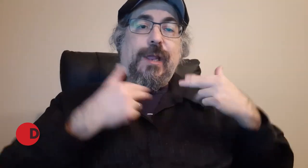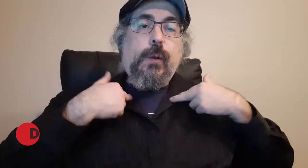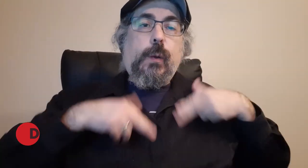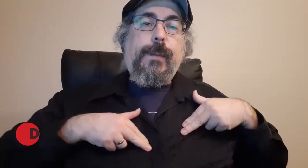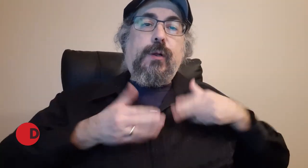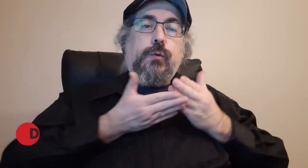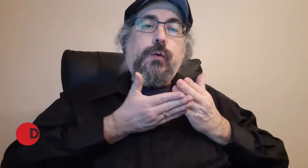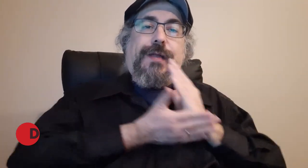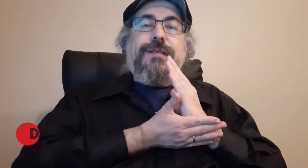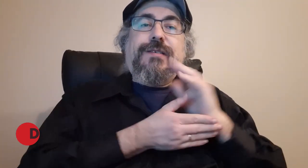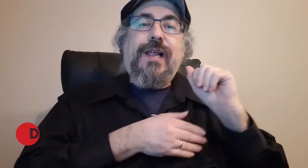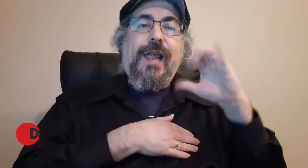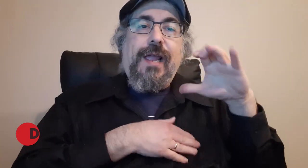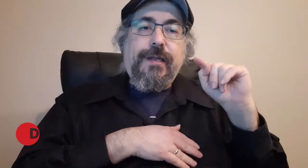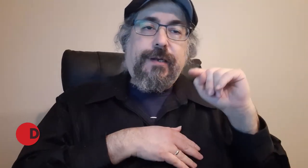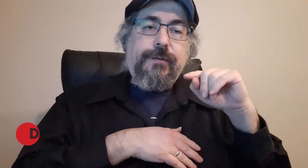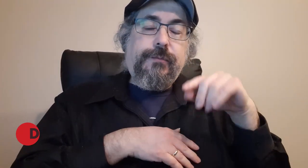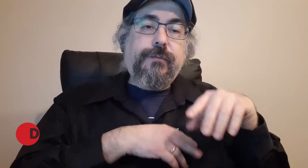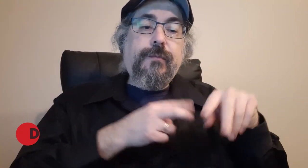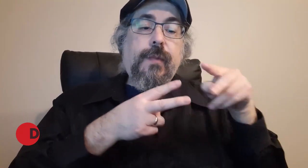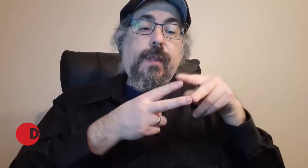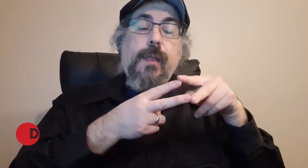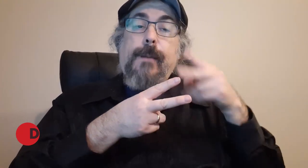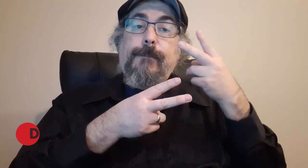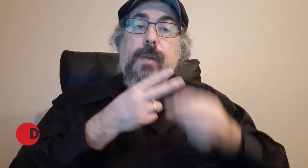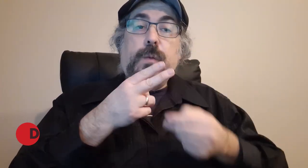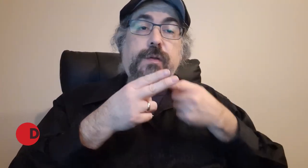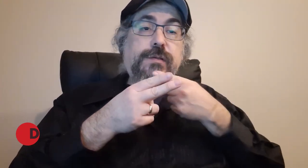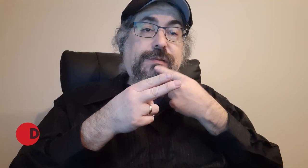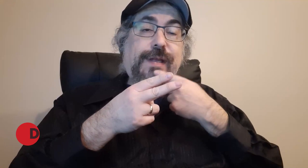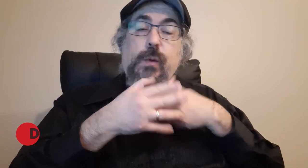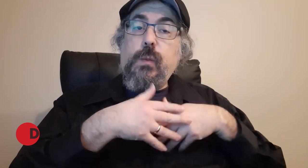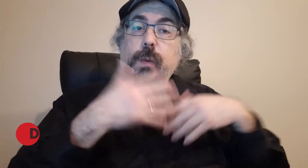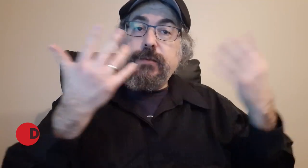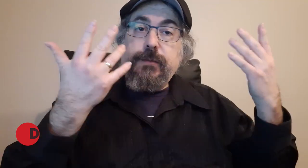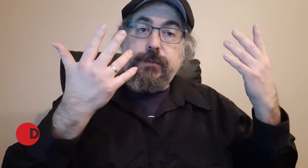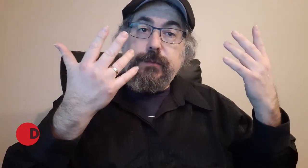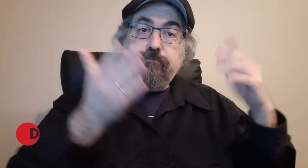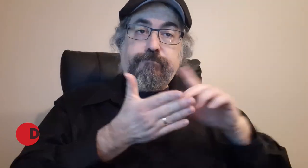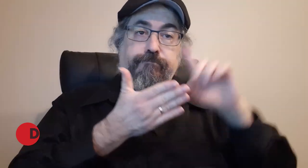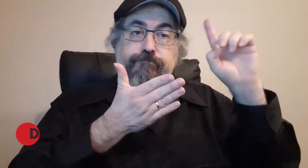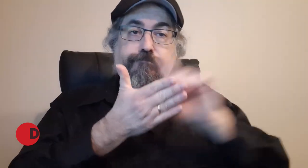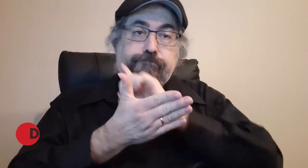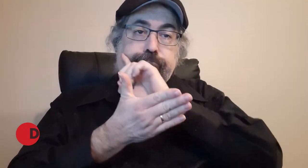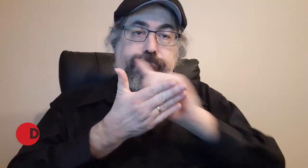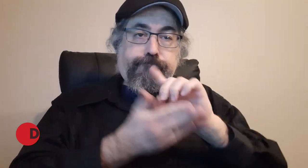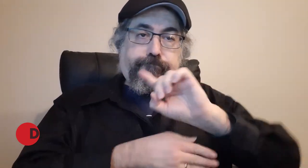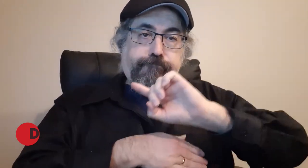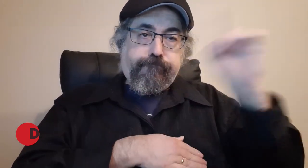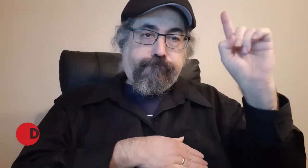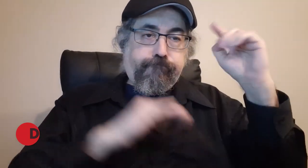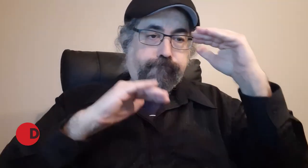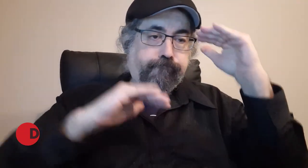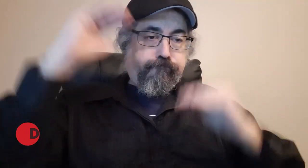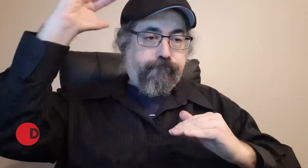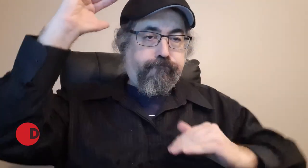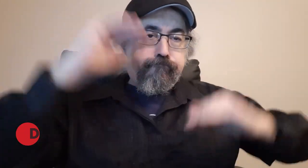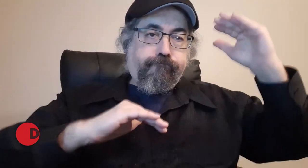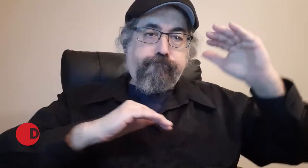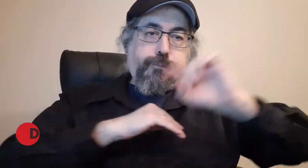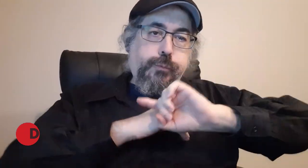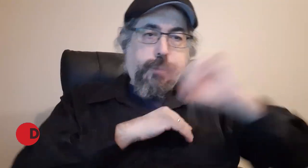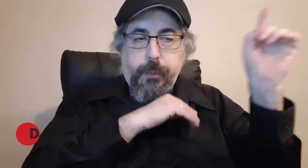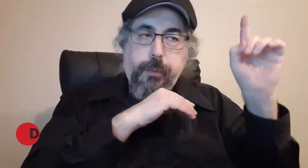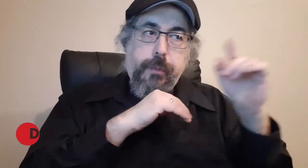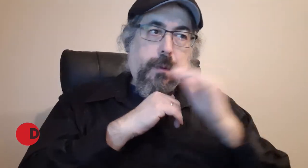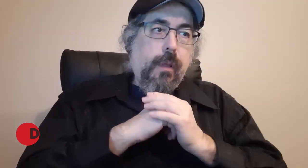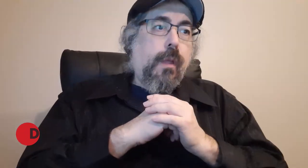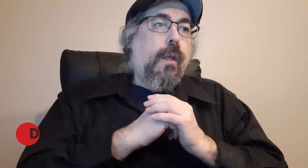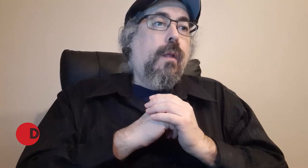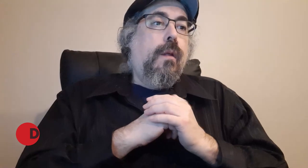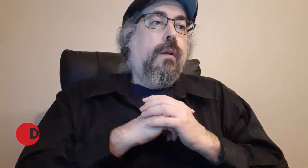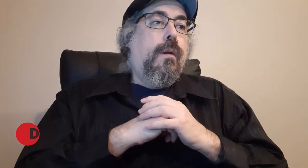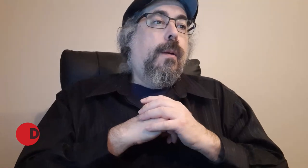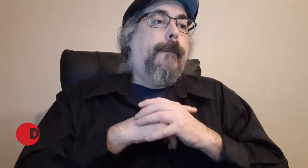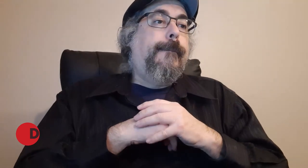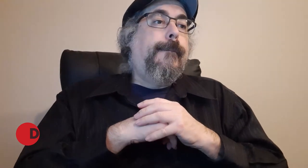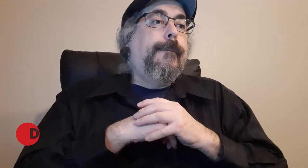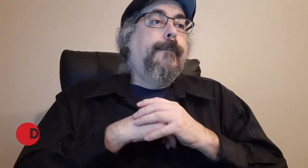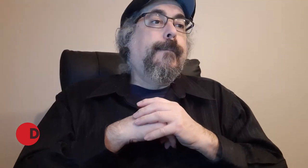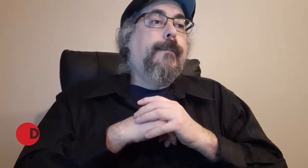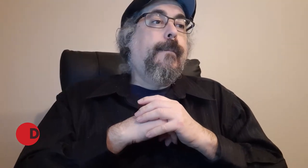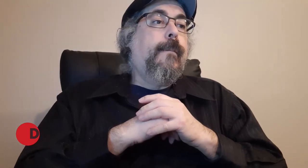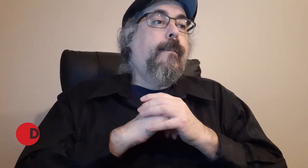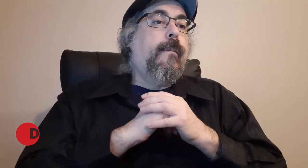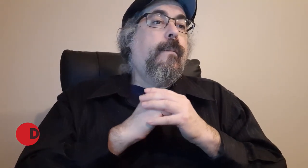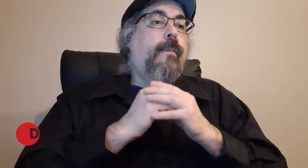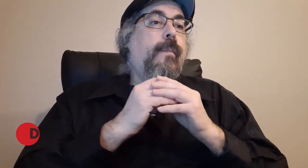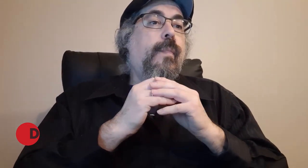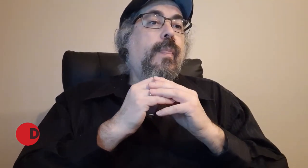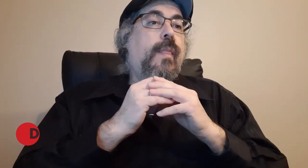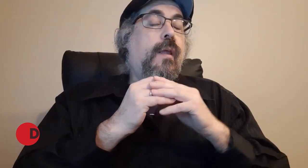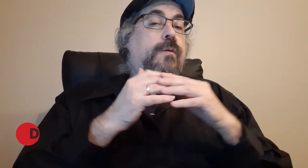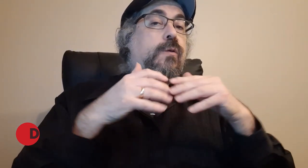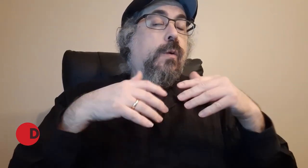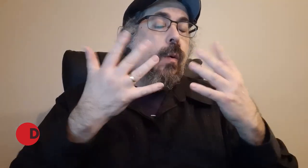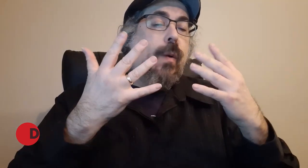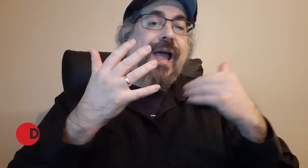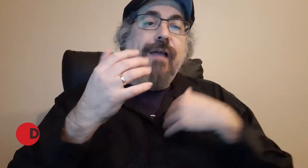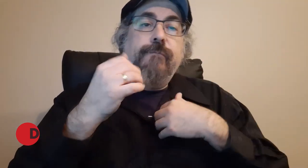Human Rights Act - both prohibits discrimination.